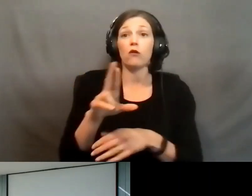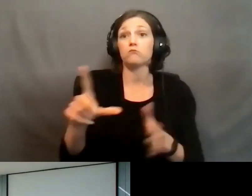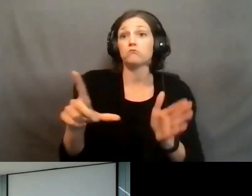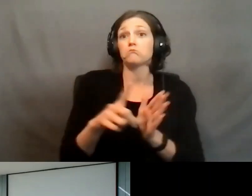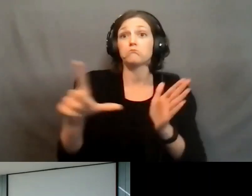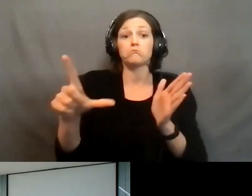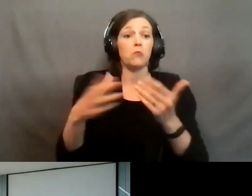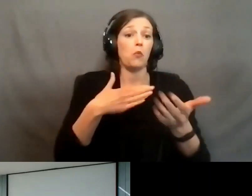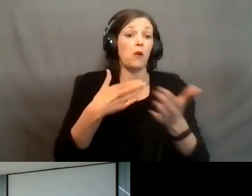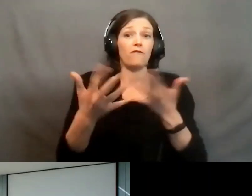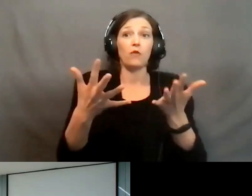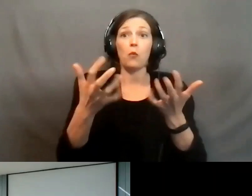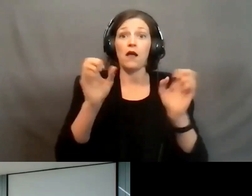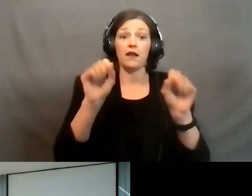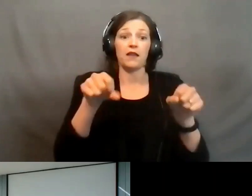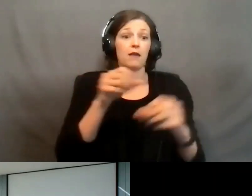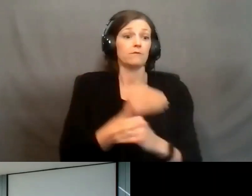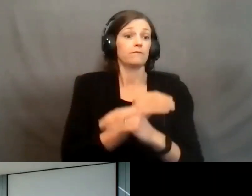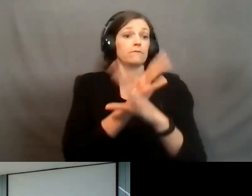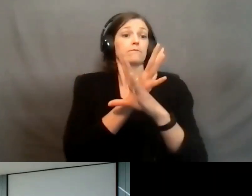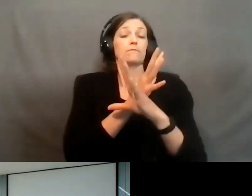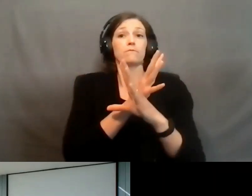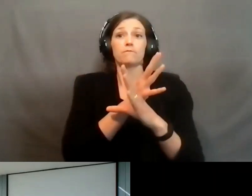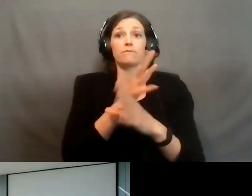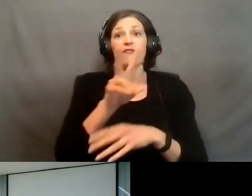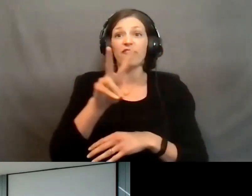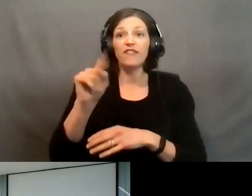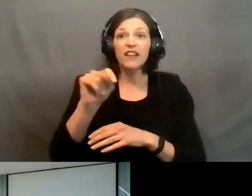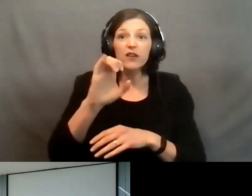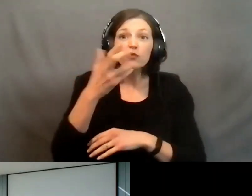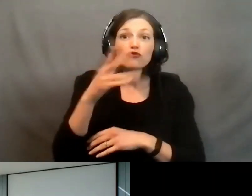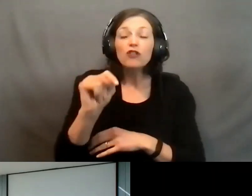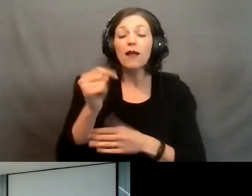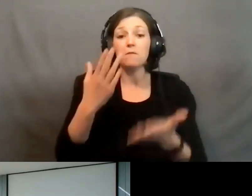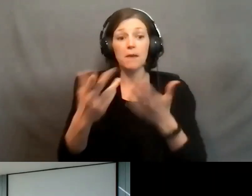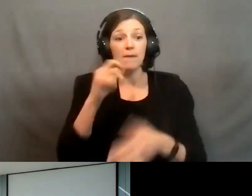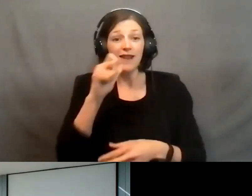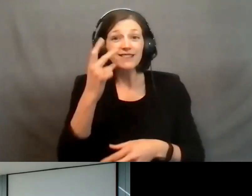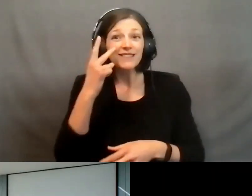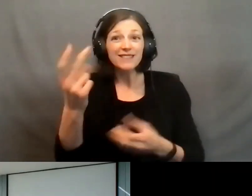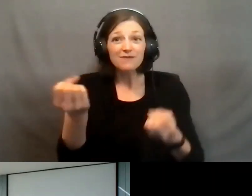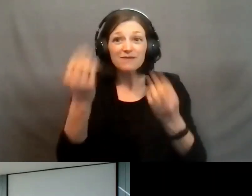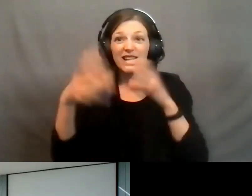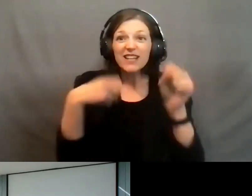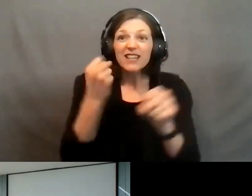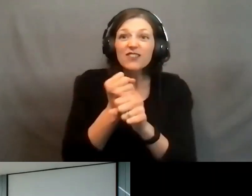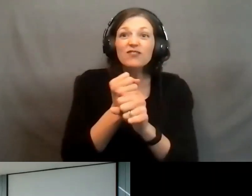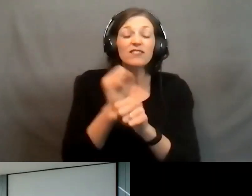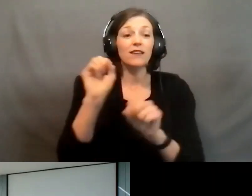12:14:37 with others 12:14:41 you have not seen in years and join